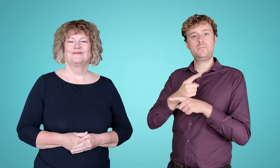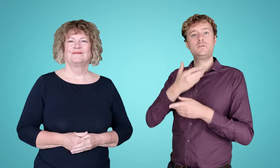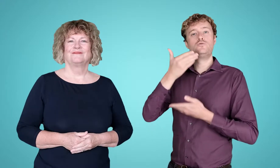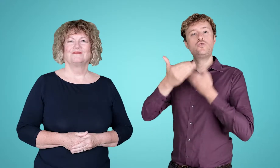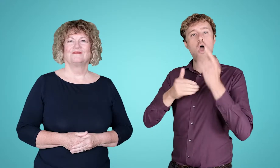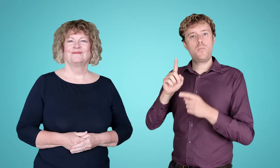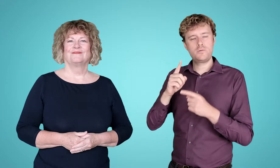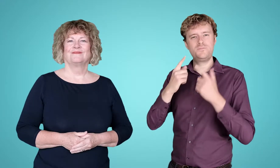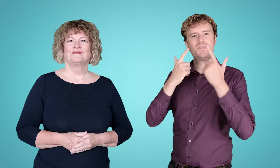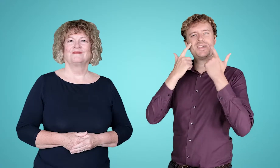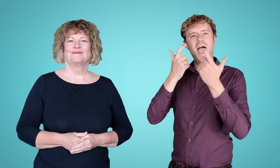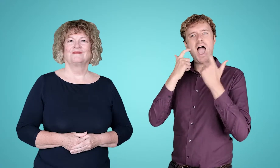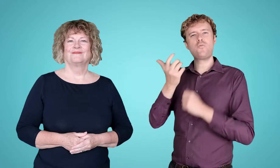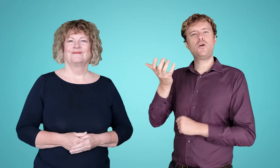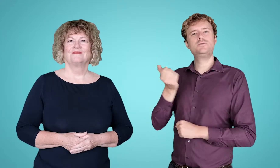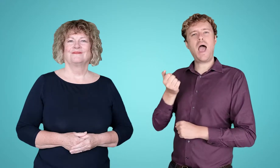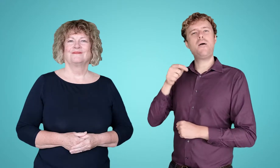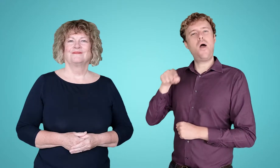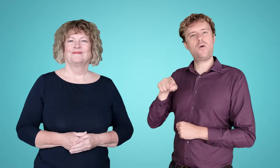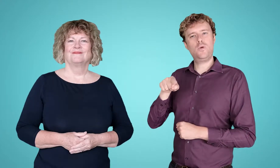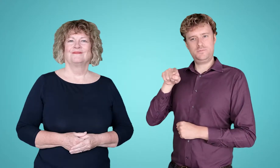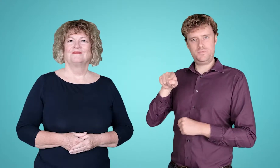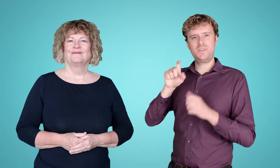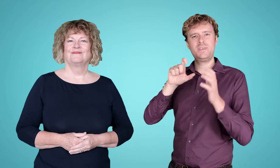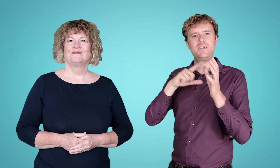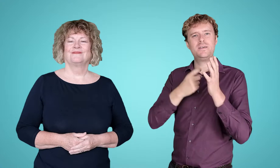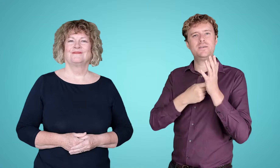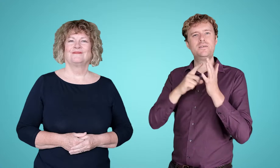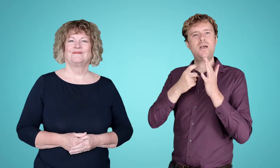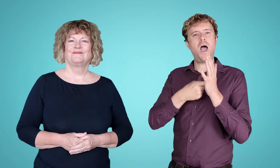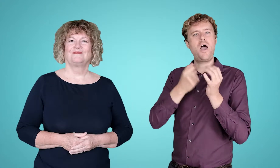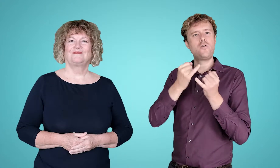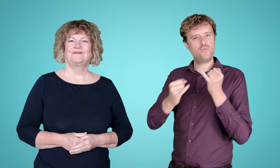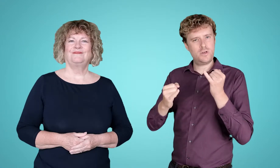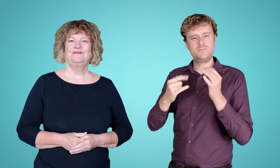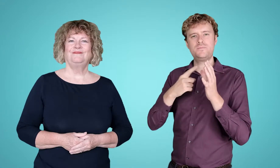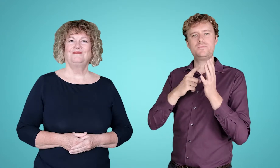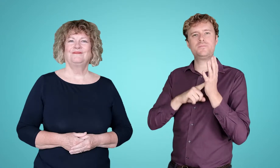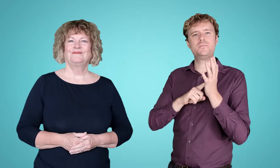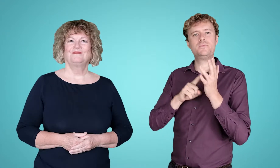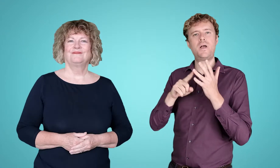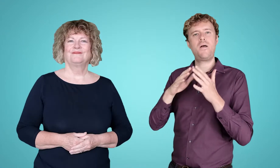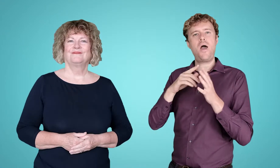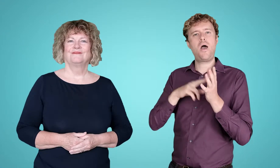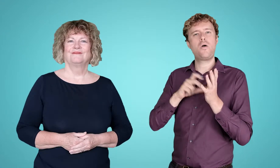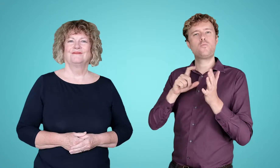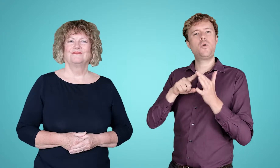with this second video about claiming Carer's Allowance.